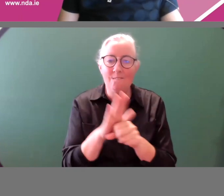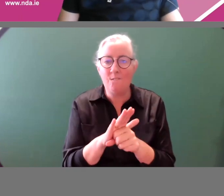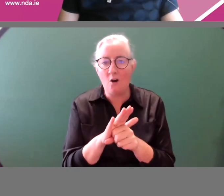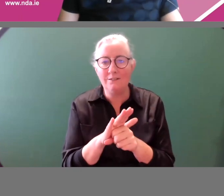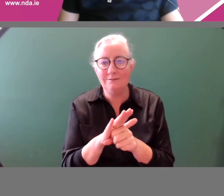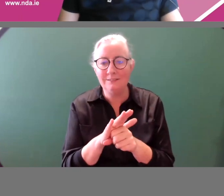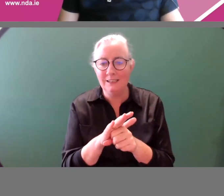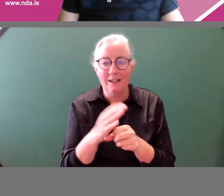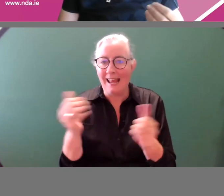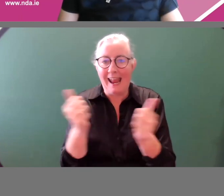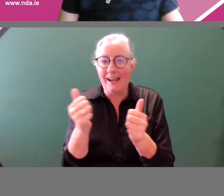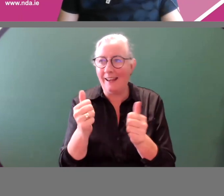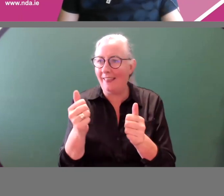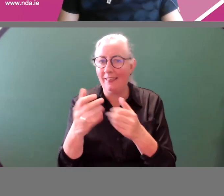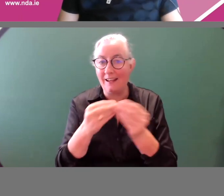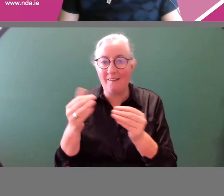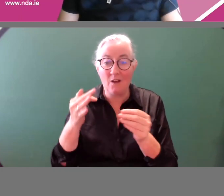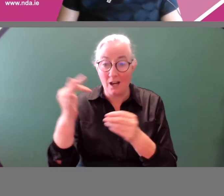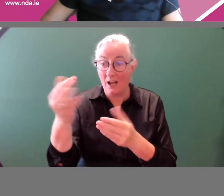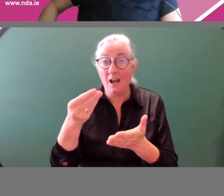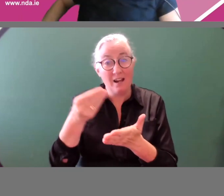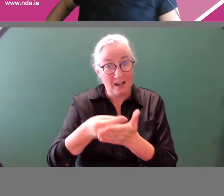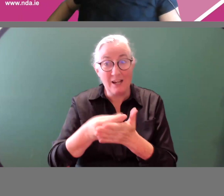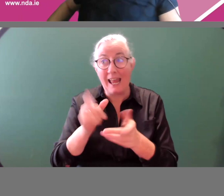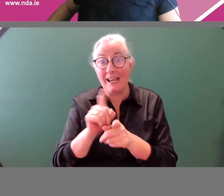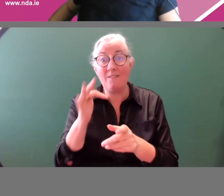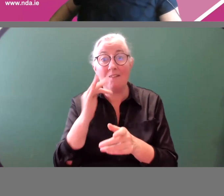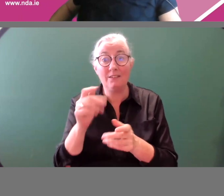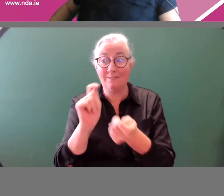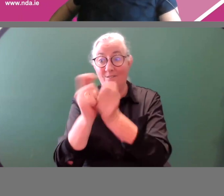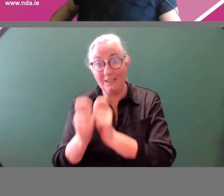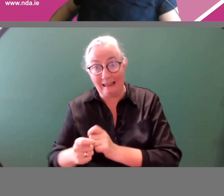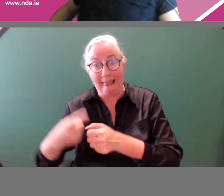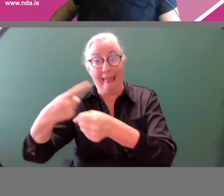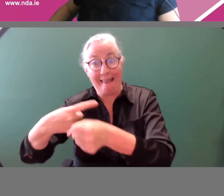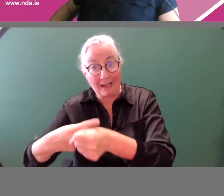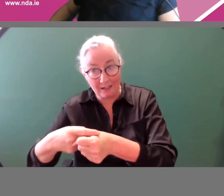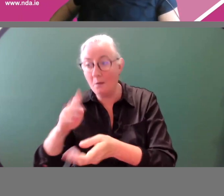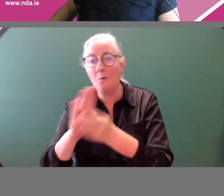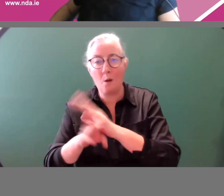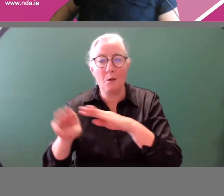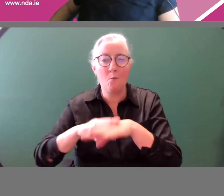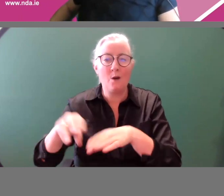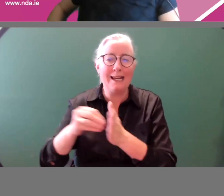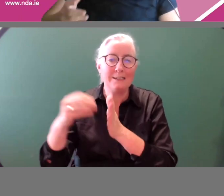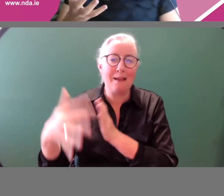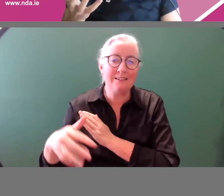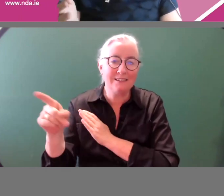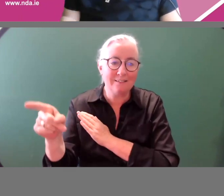in the future. That's why on this slide we have shown Universal Design at the centre of the